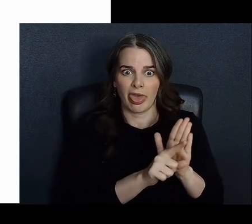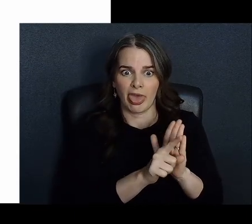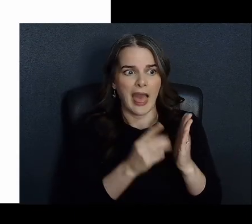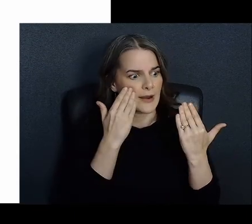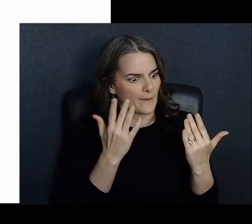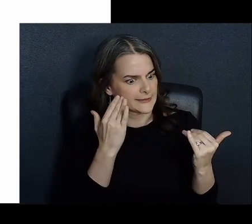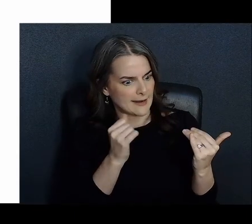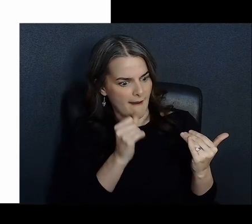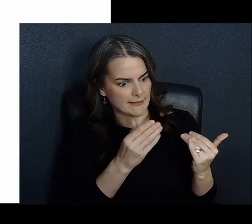In any case, we'll move on.